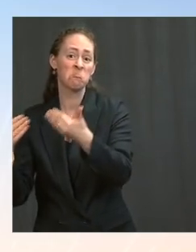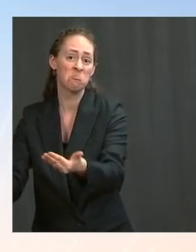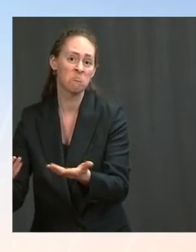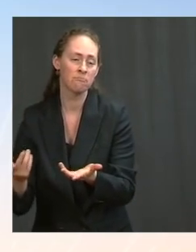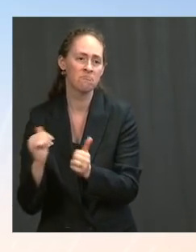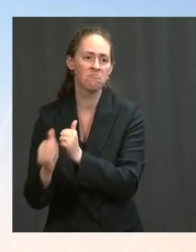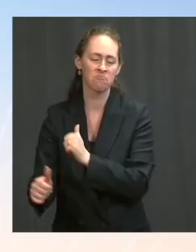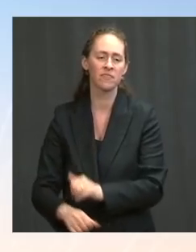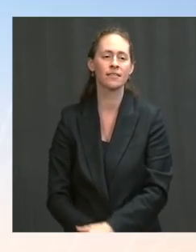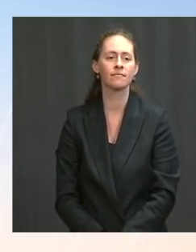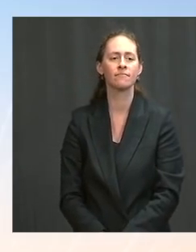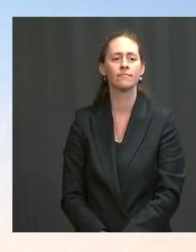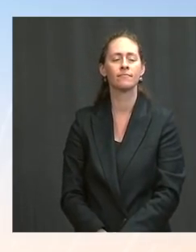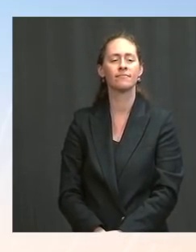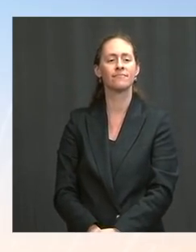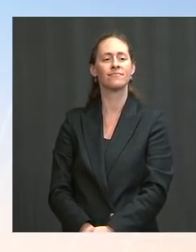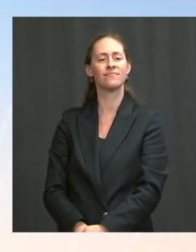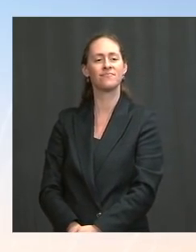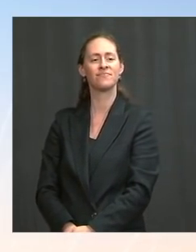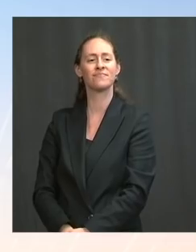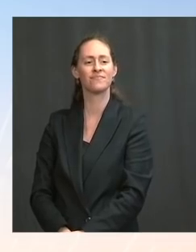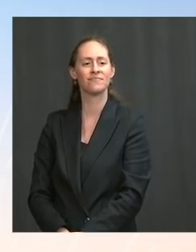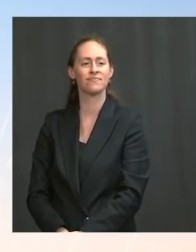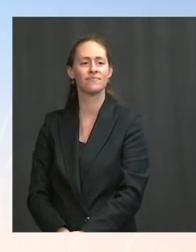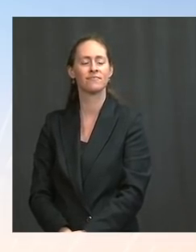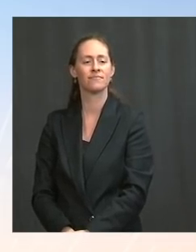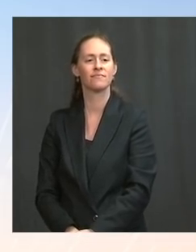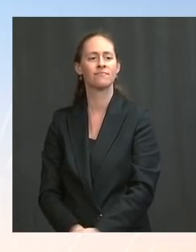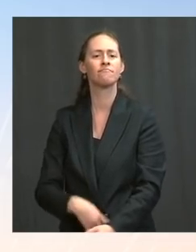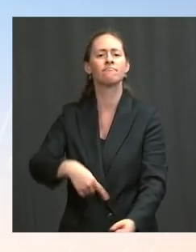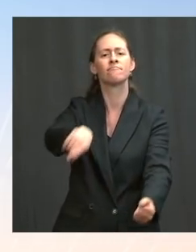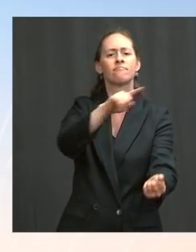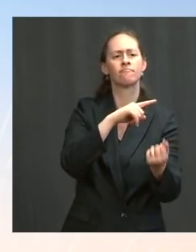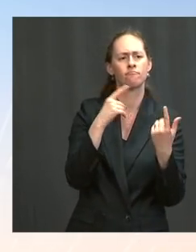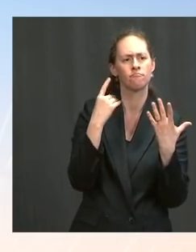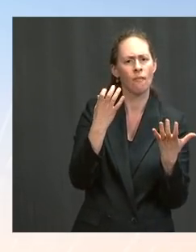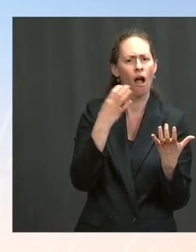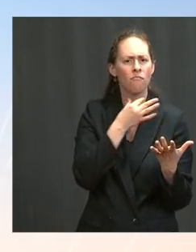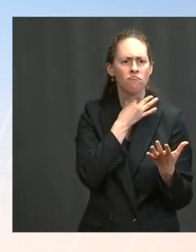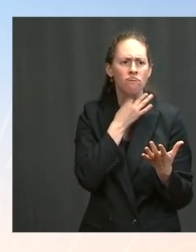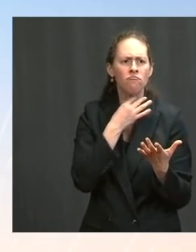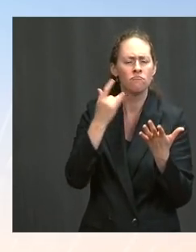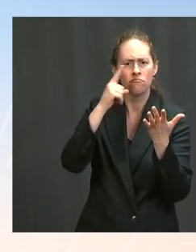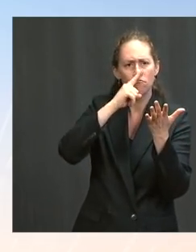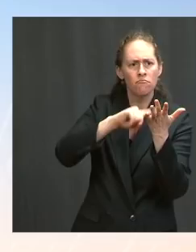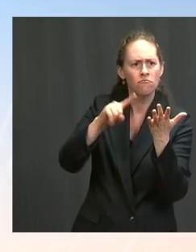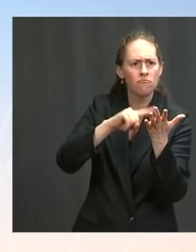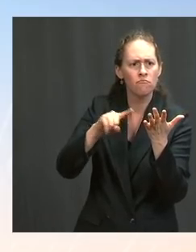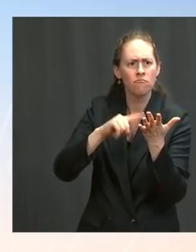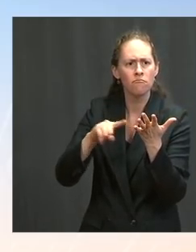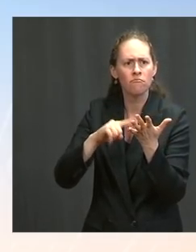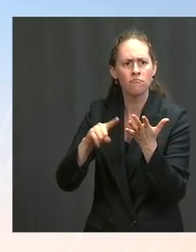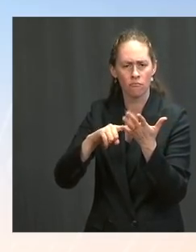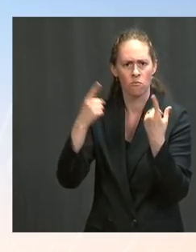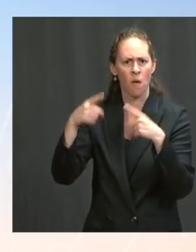that the President would like to see an investigation into what happened at Surfside, Ms. Psaki: Yeah, he supports one. Yep.